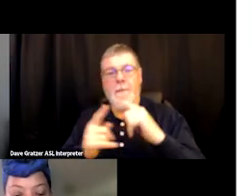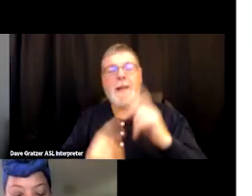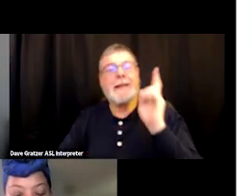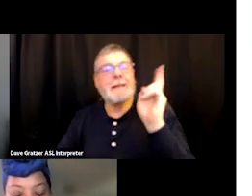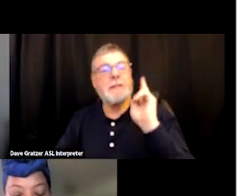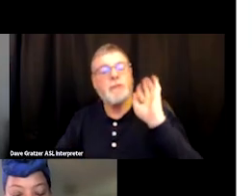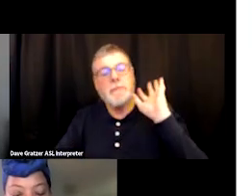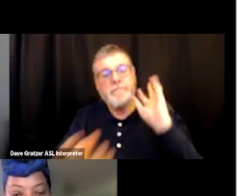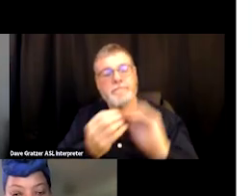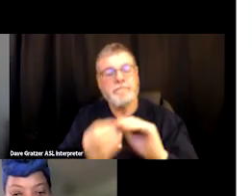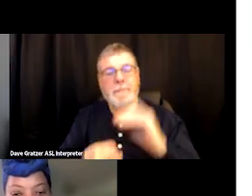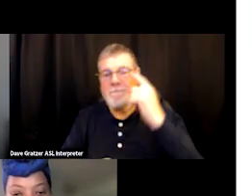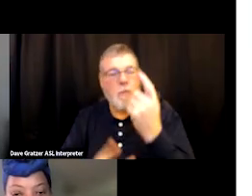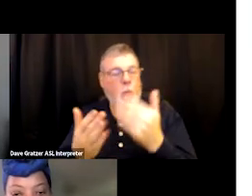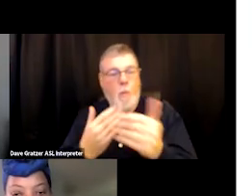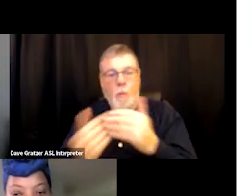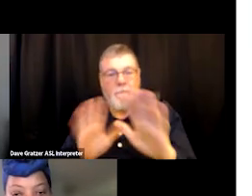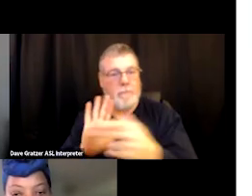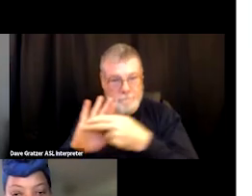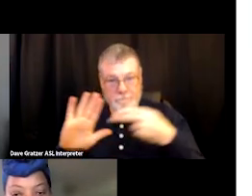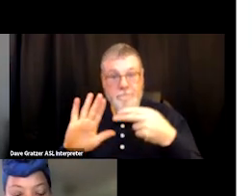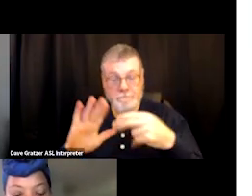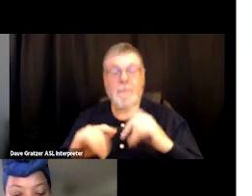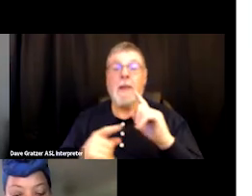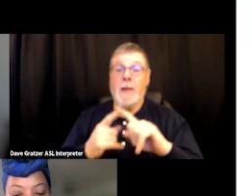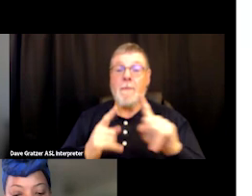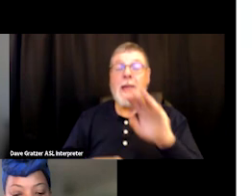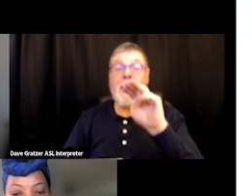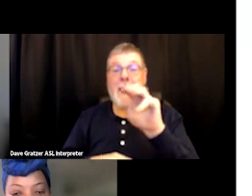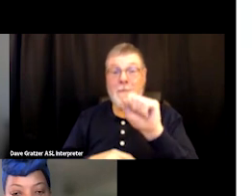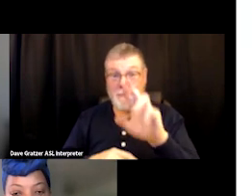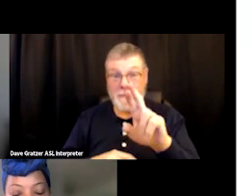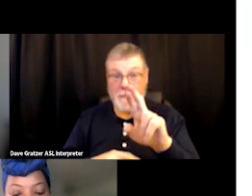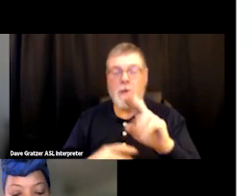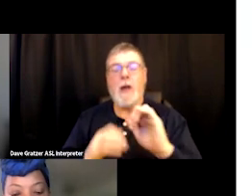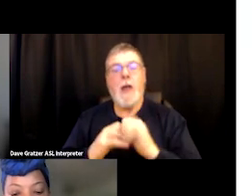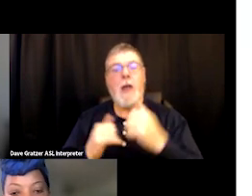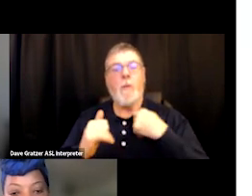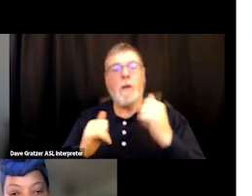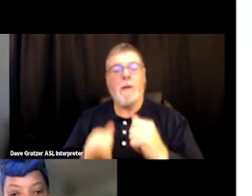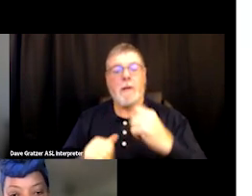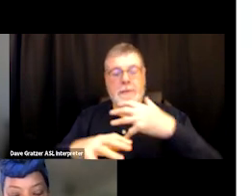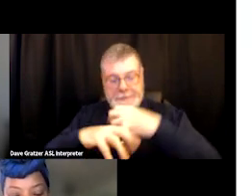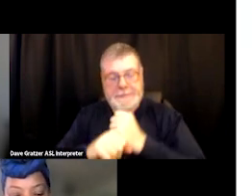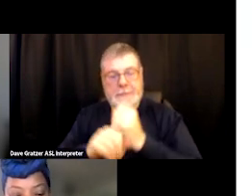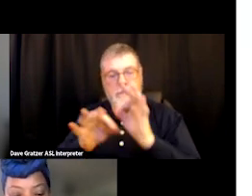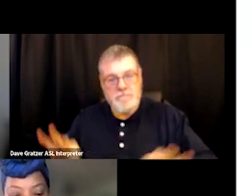for whatever their disabling health condition is, but the medical summary report is a way of kind of summarizing the most pertinent information